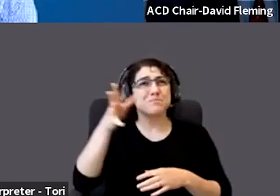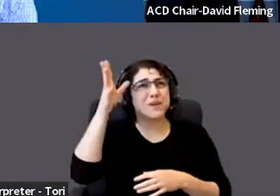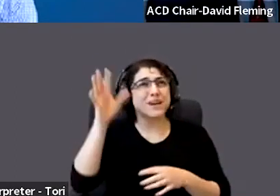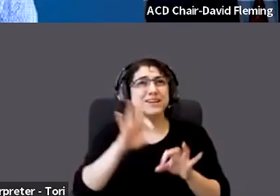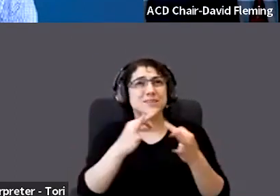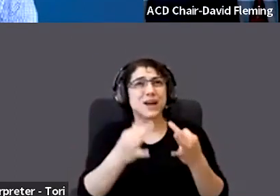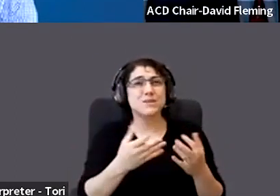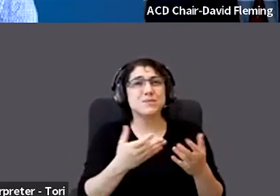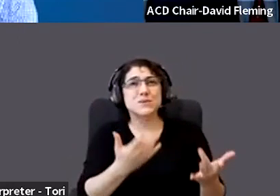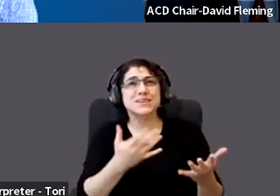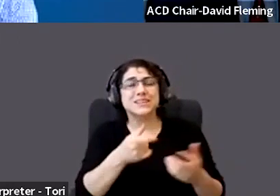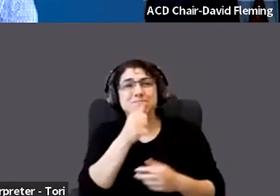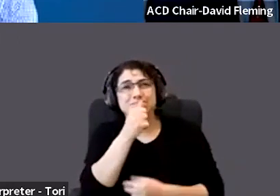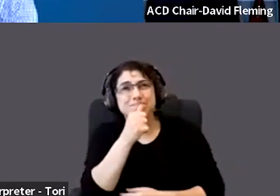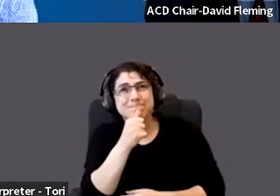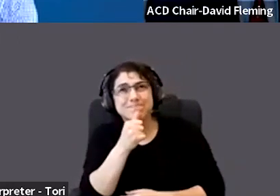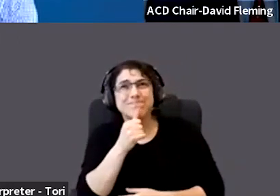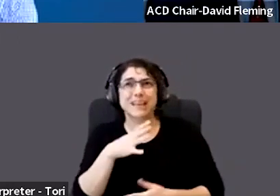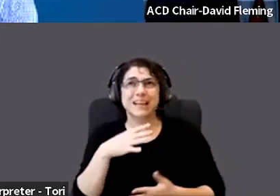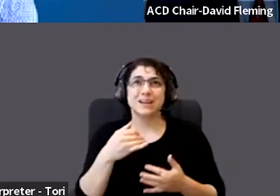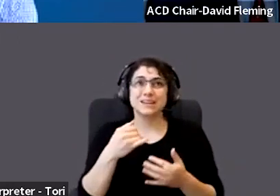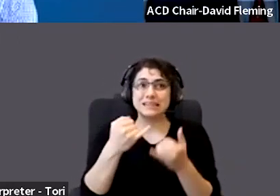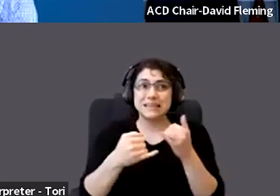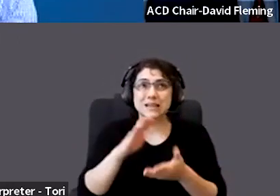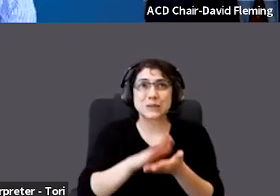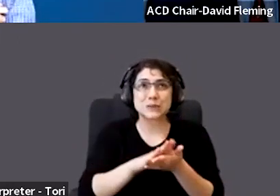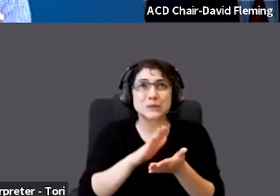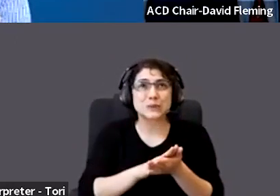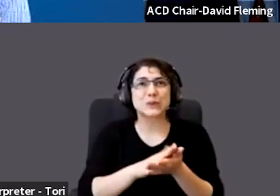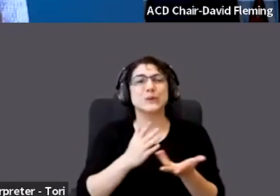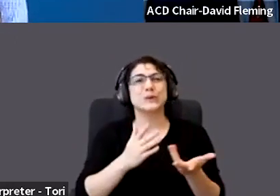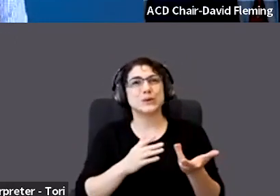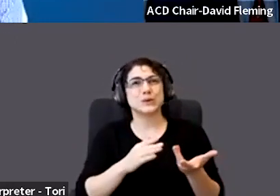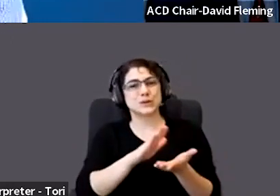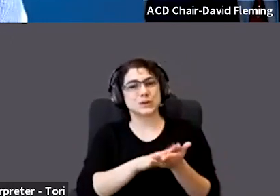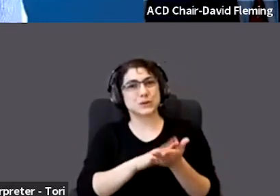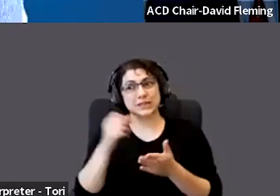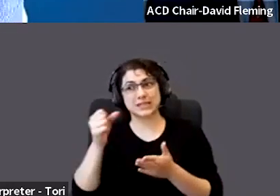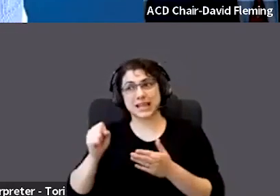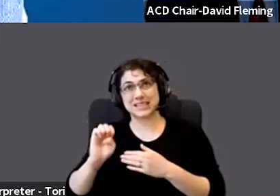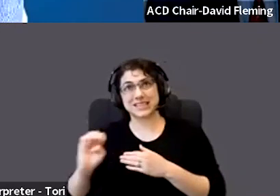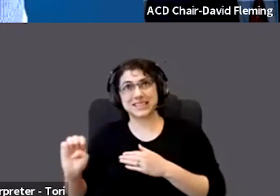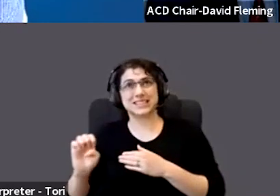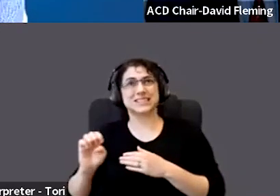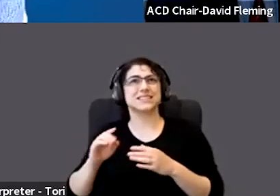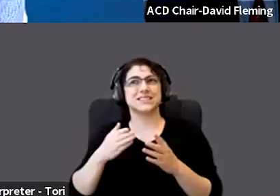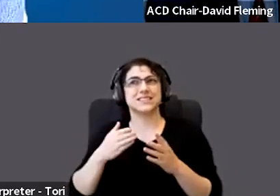And now we're heading into end of school, especially for schools in the Southeast, and going into summer, and masks are off,